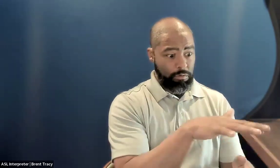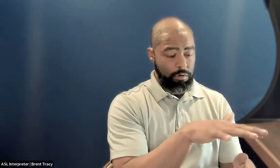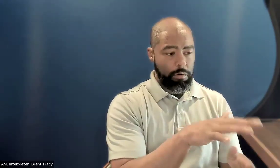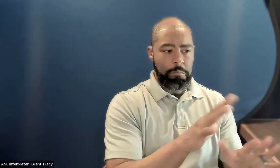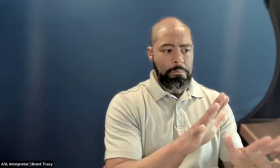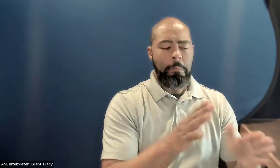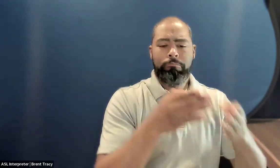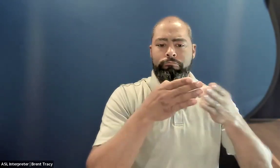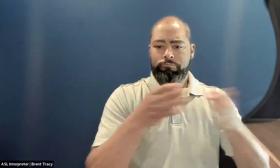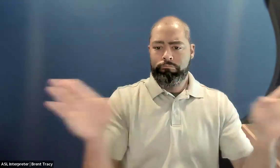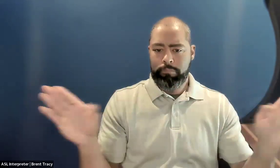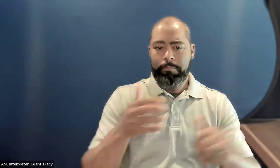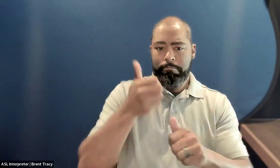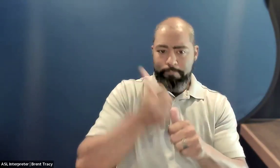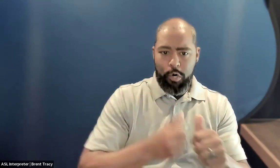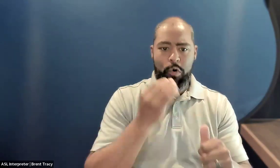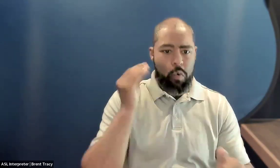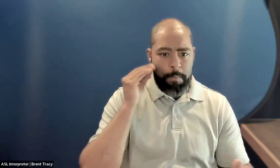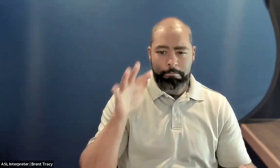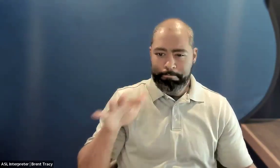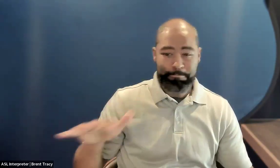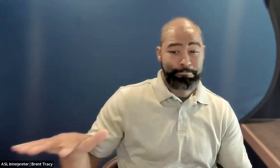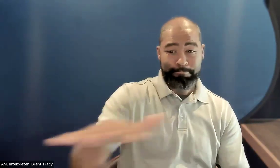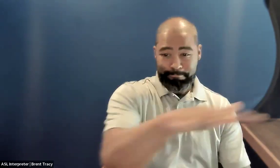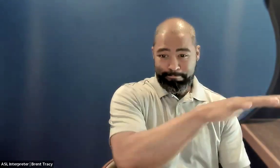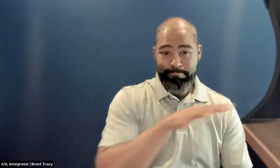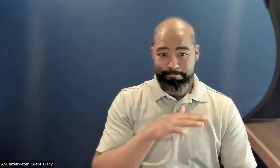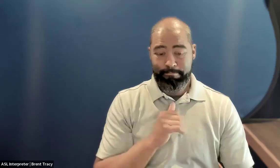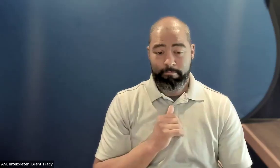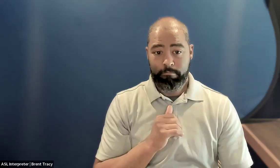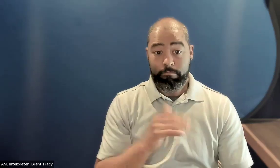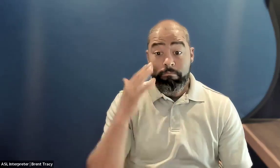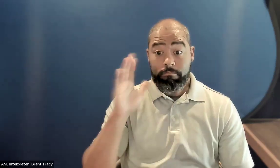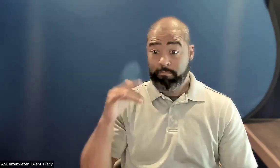project. As some of you may be aware, California has already moved to